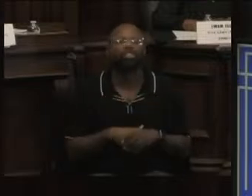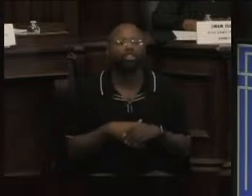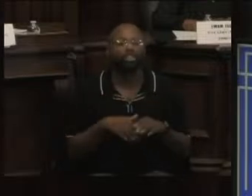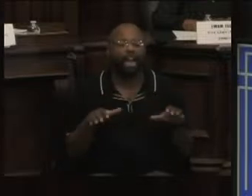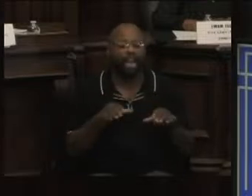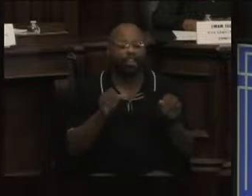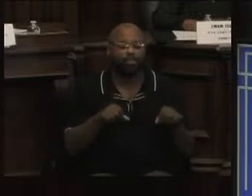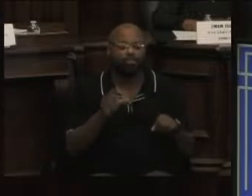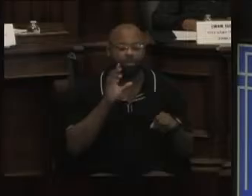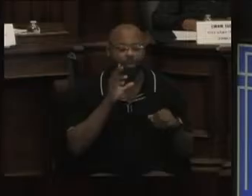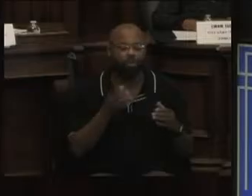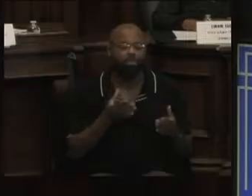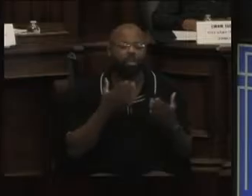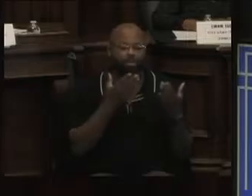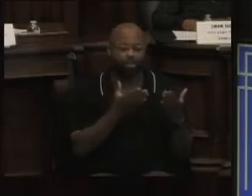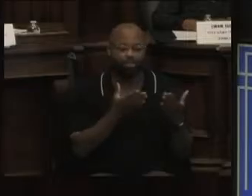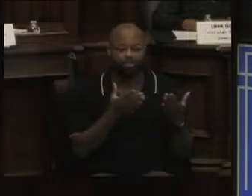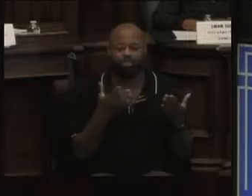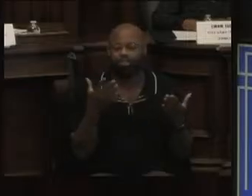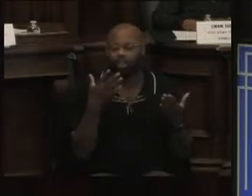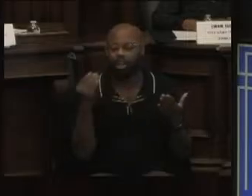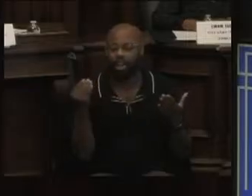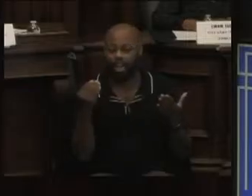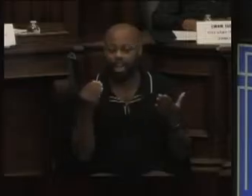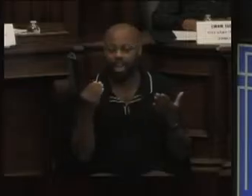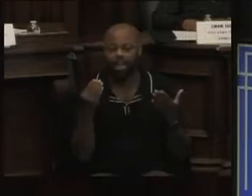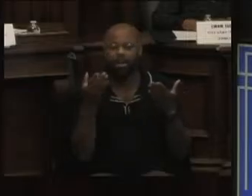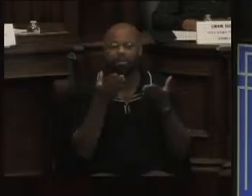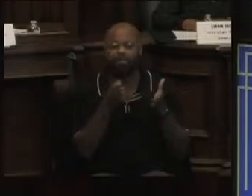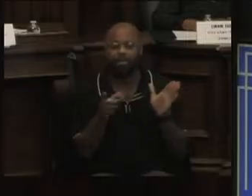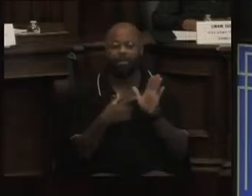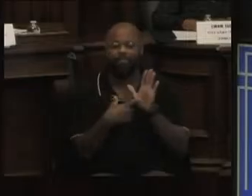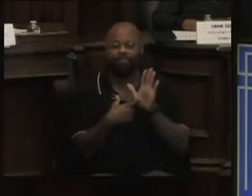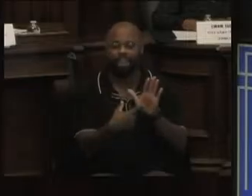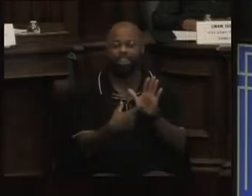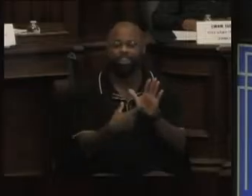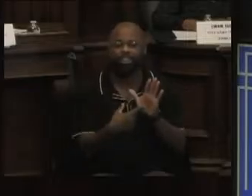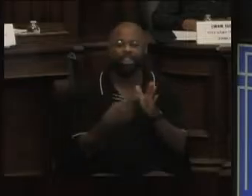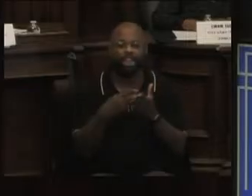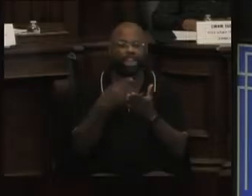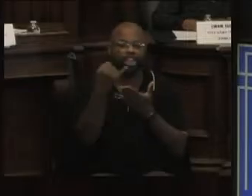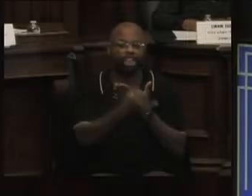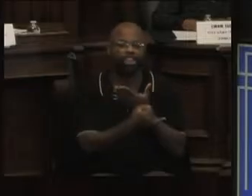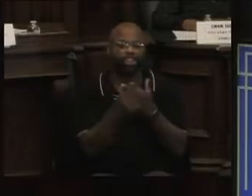We'll be establishing measures,